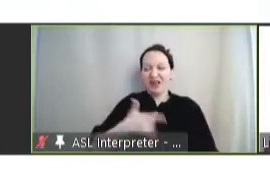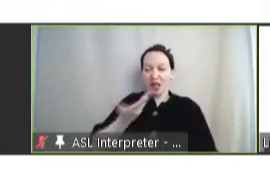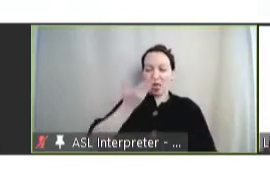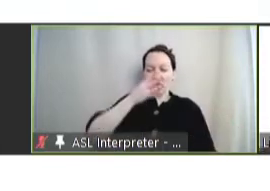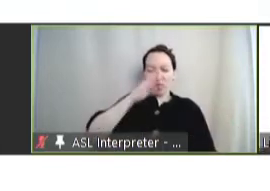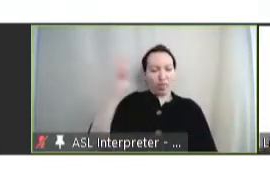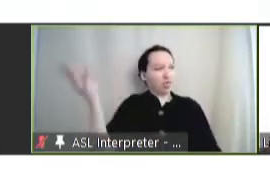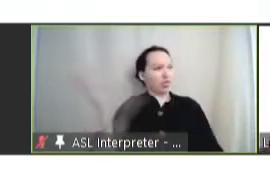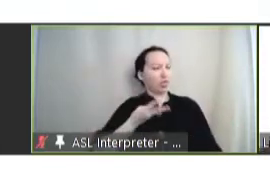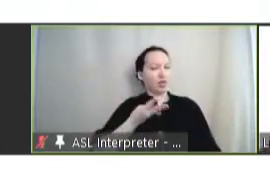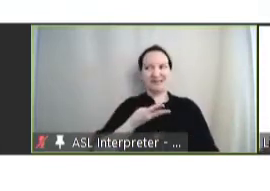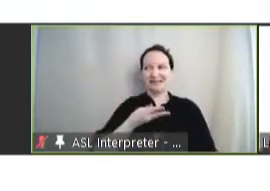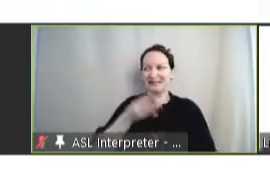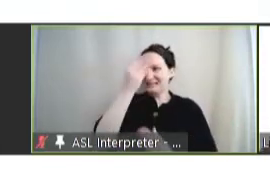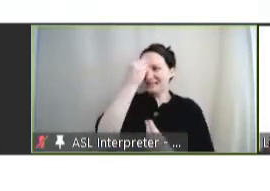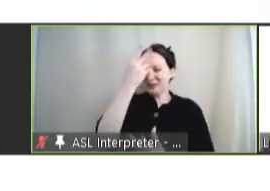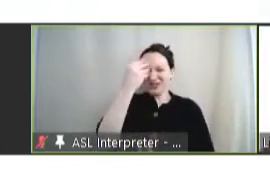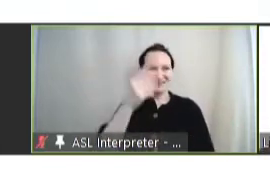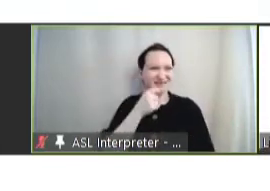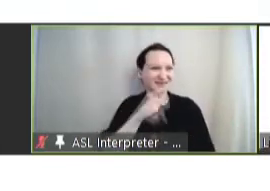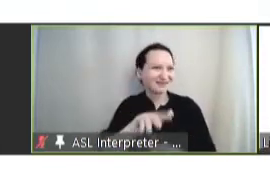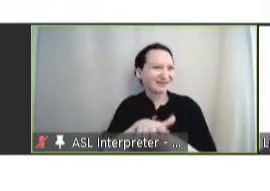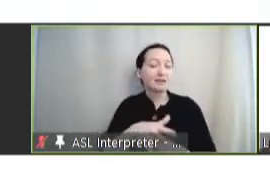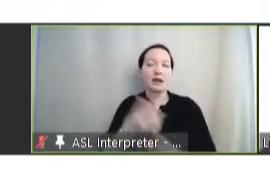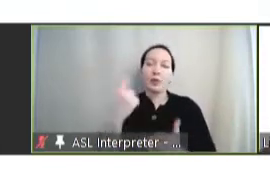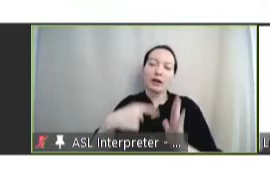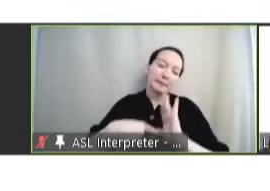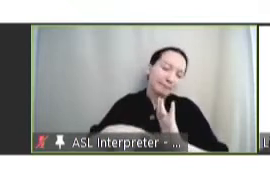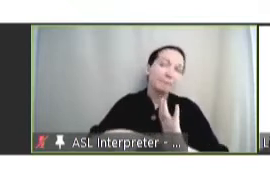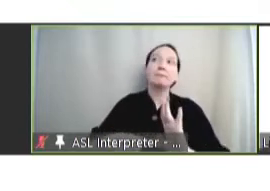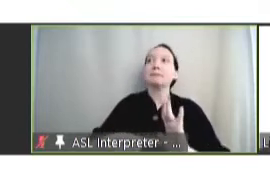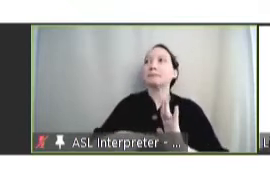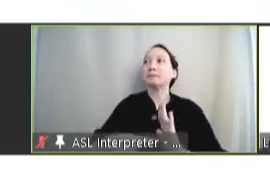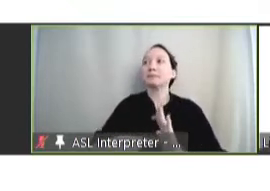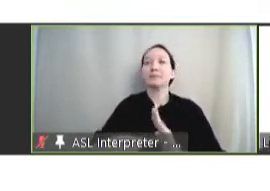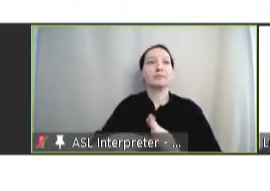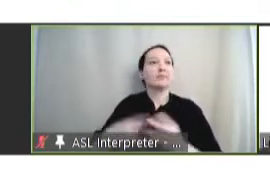information that they need. That would be one example where there's discriminatory access.